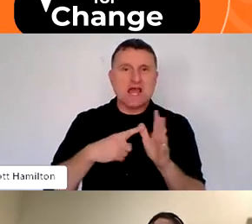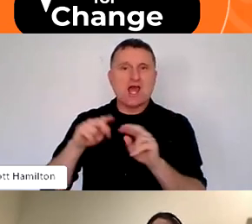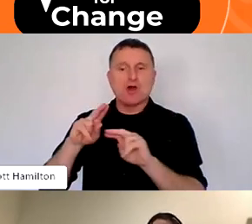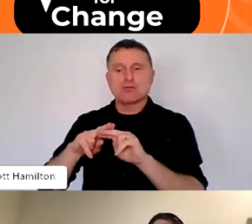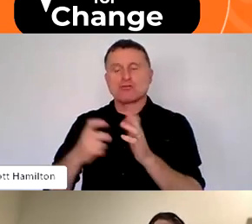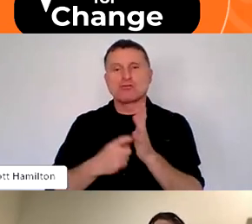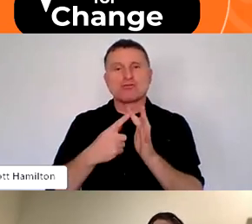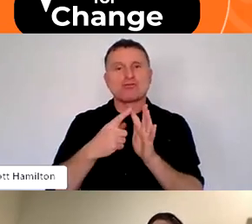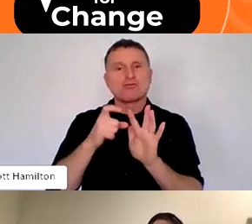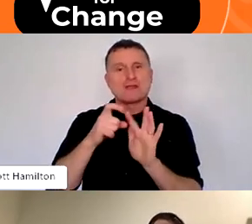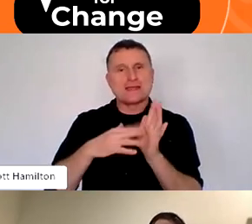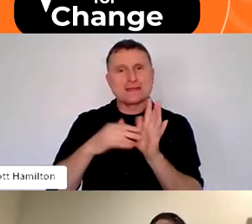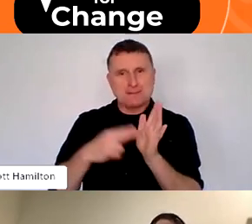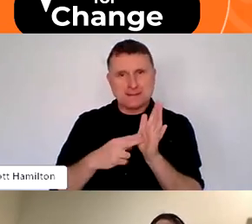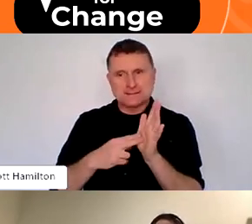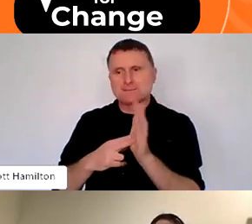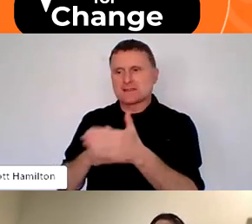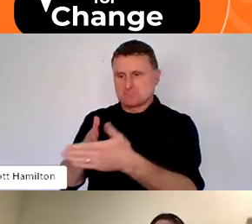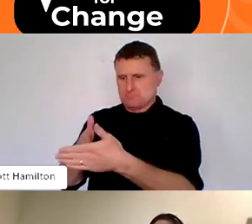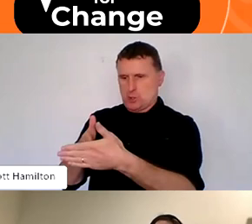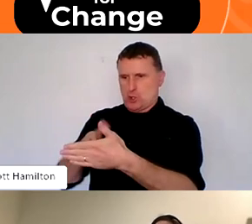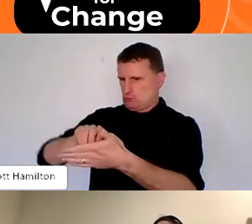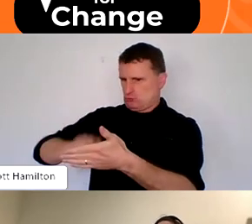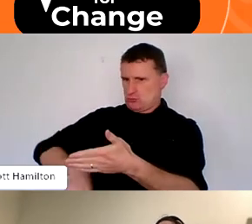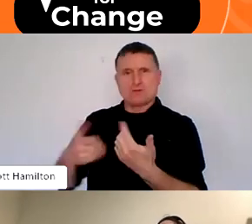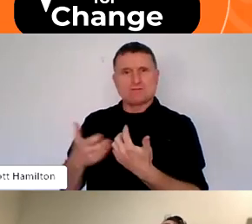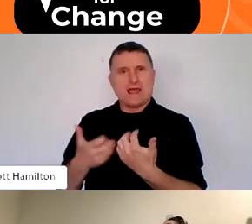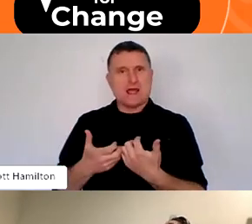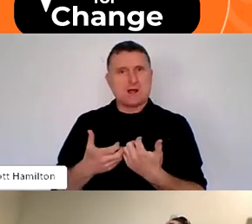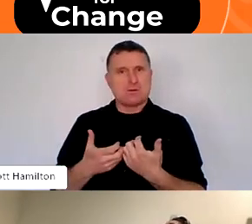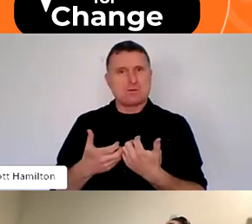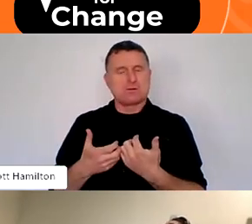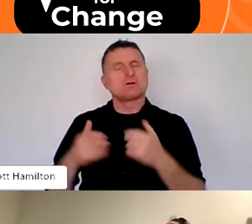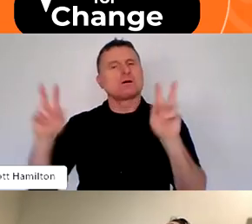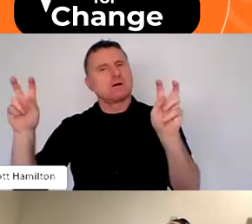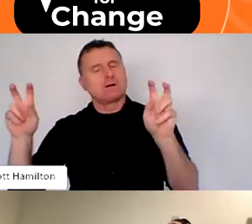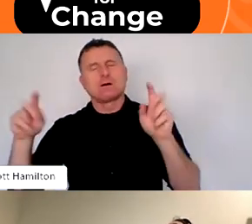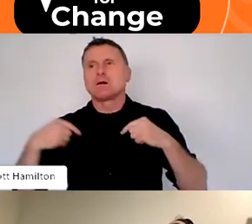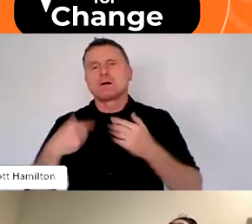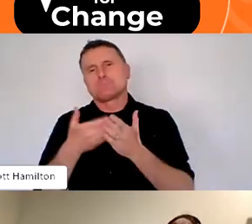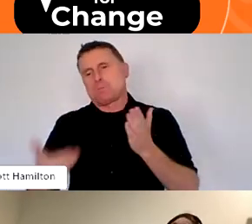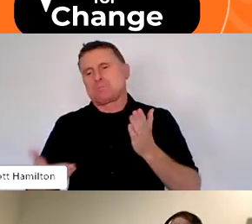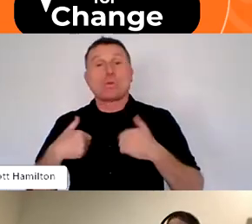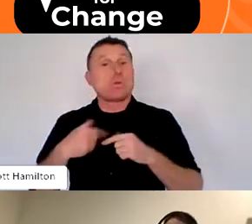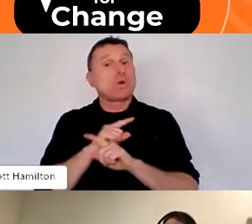Block. "We do not do inclusion. Rather it is incumbent upon us